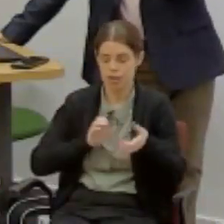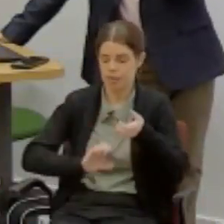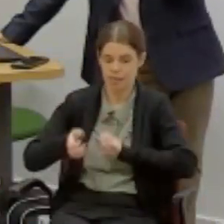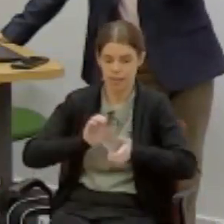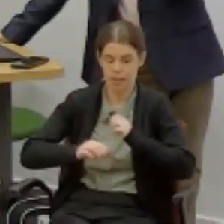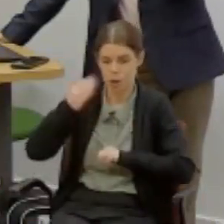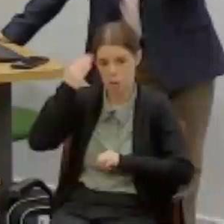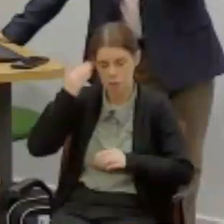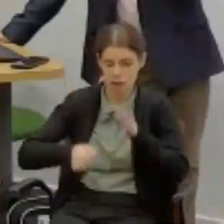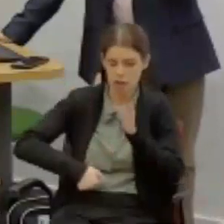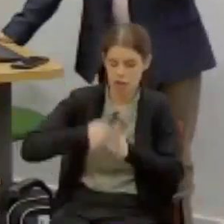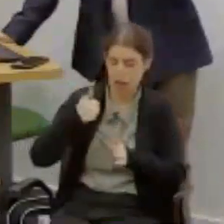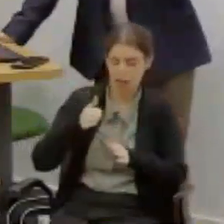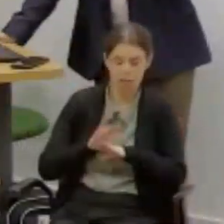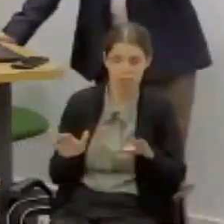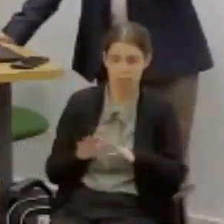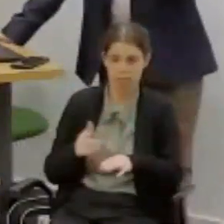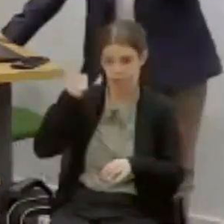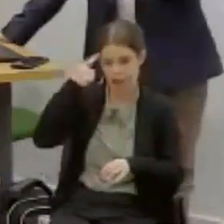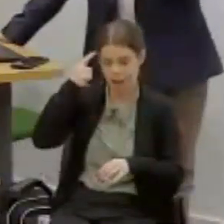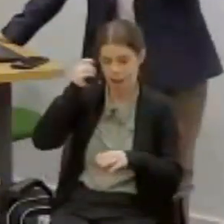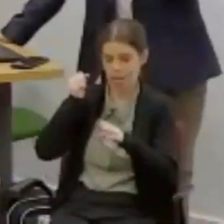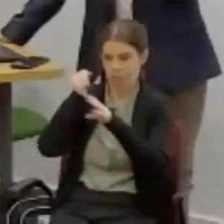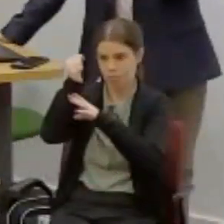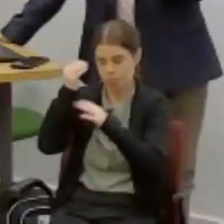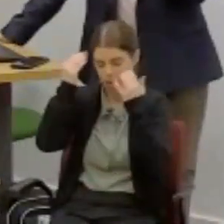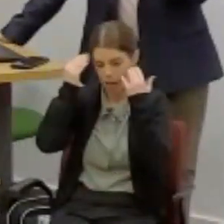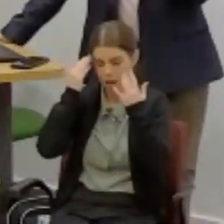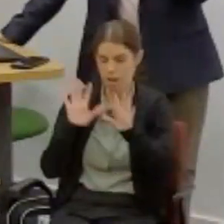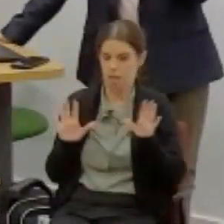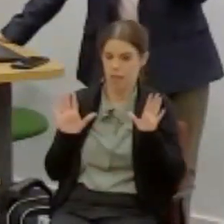Brain surgery or even epidemiology just heading the ball It's not you know you can’t take